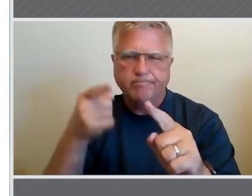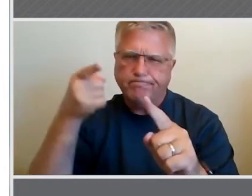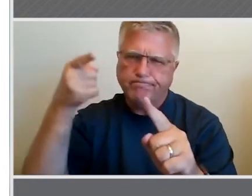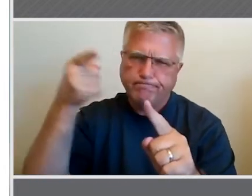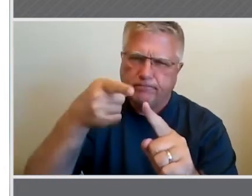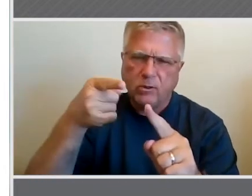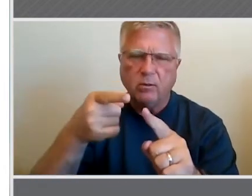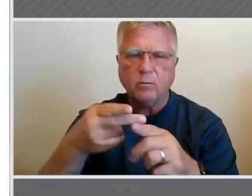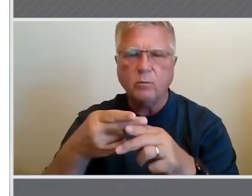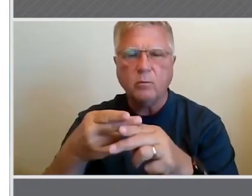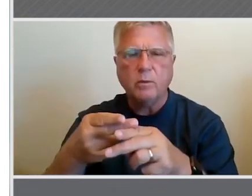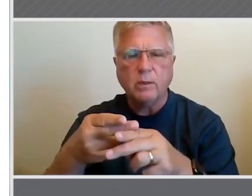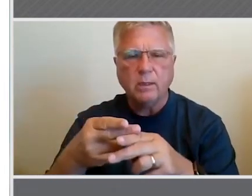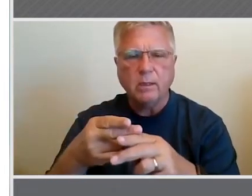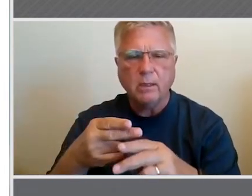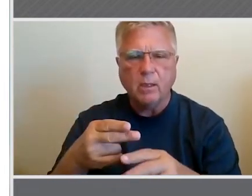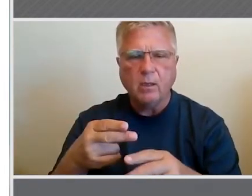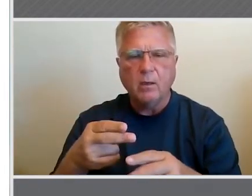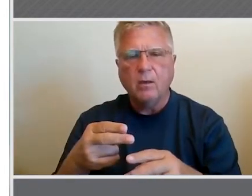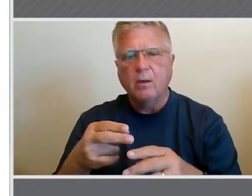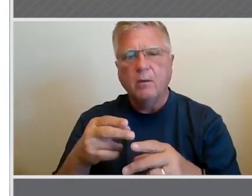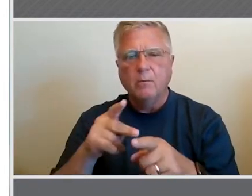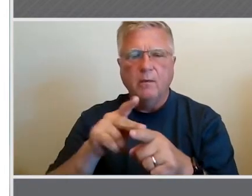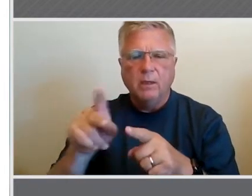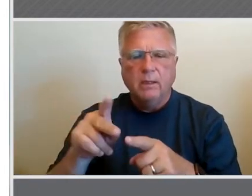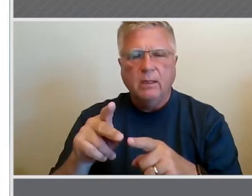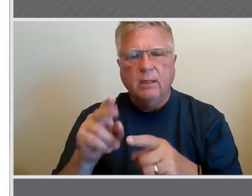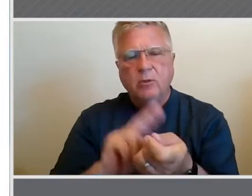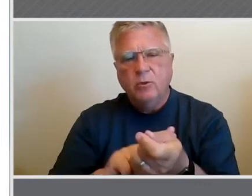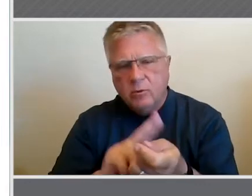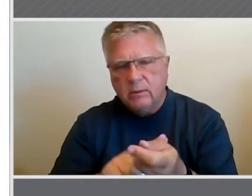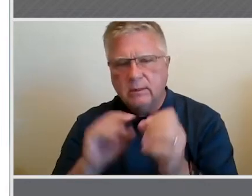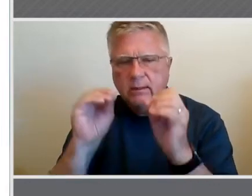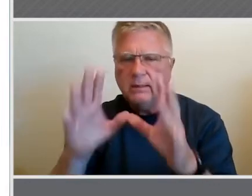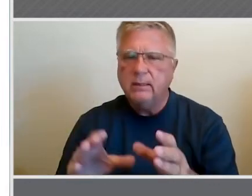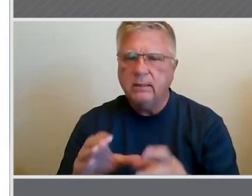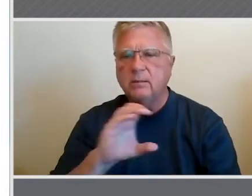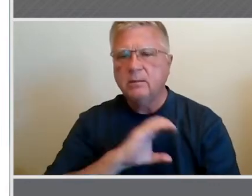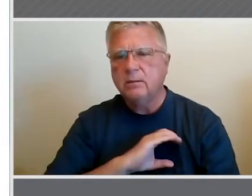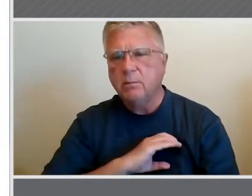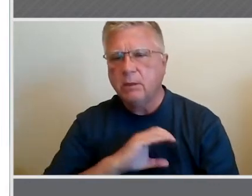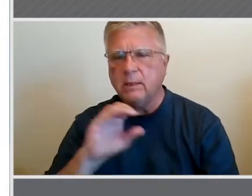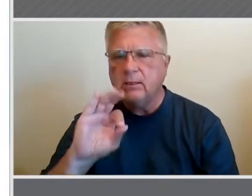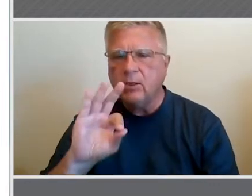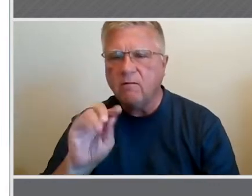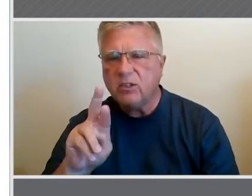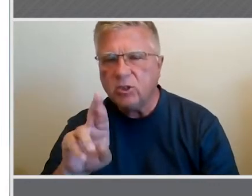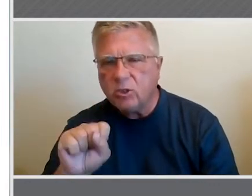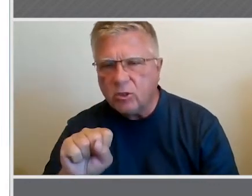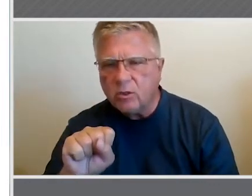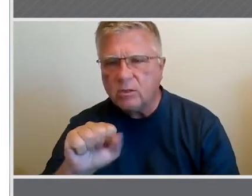housing so that's your teachers, your nurses your police officers, all of the people that